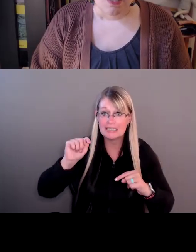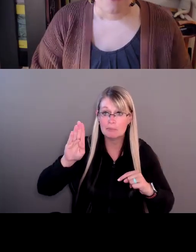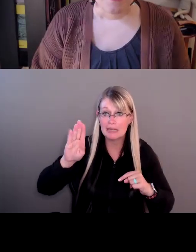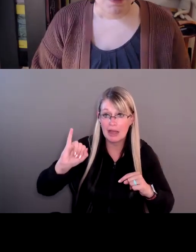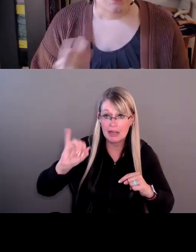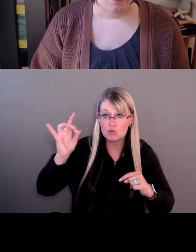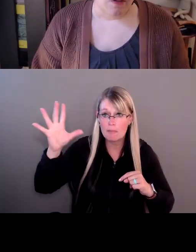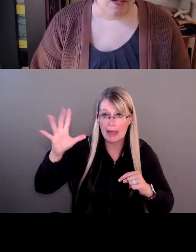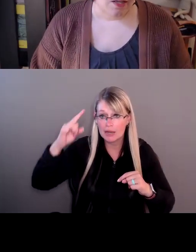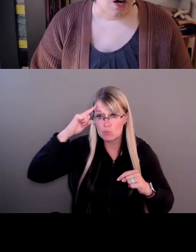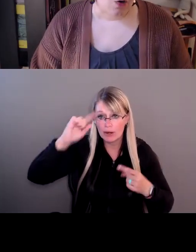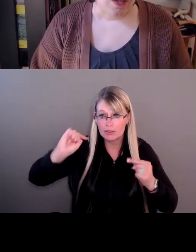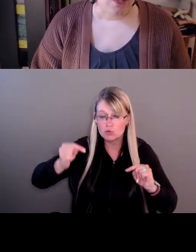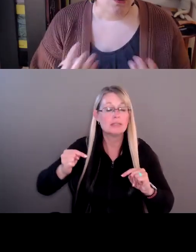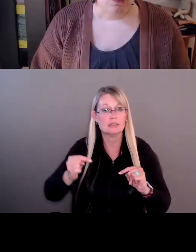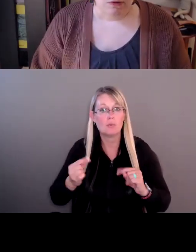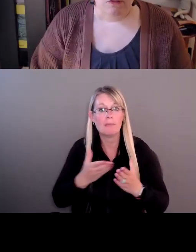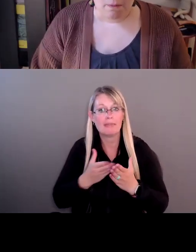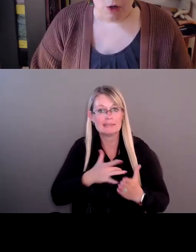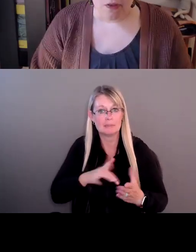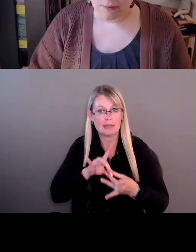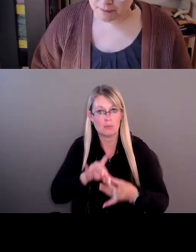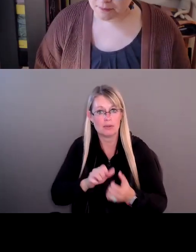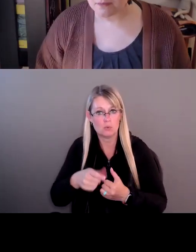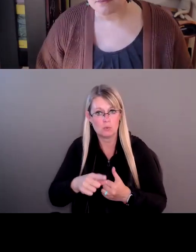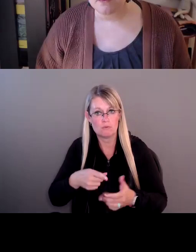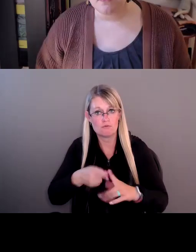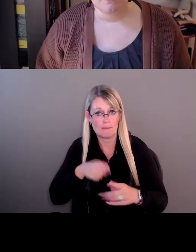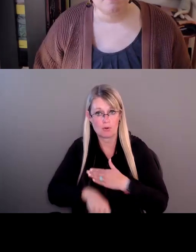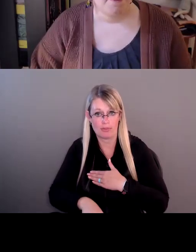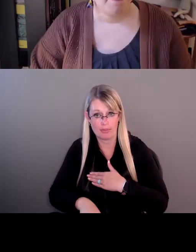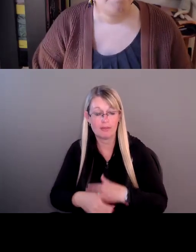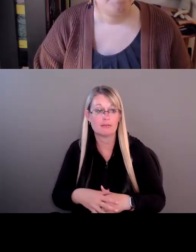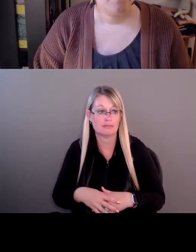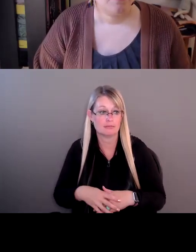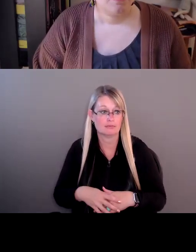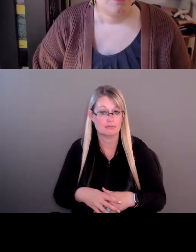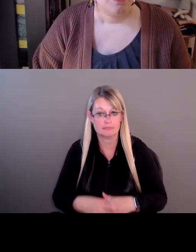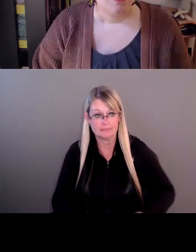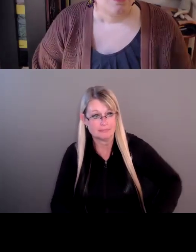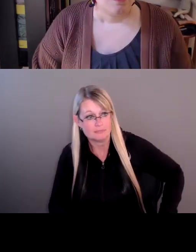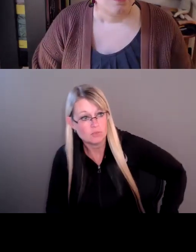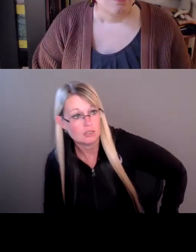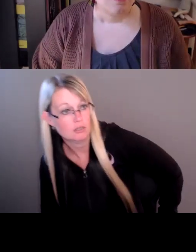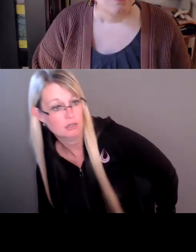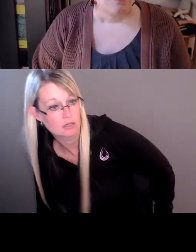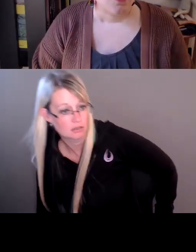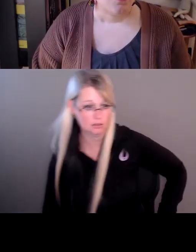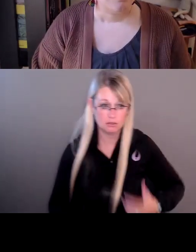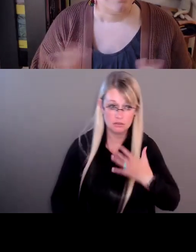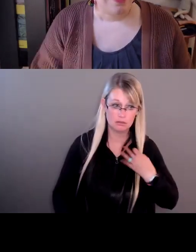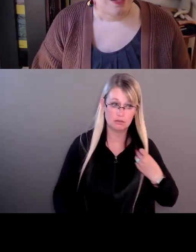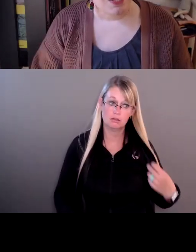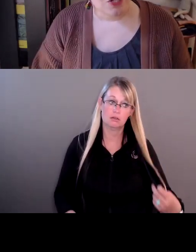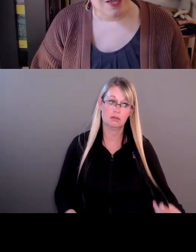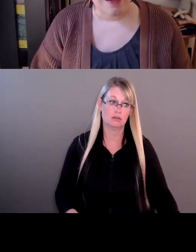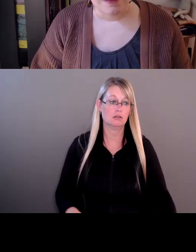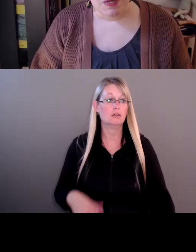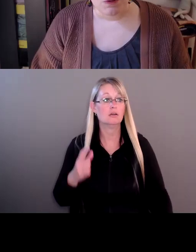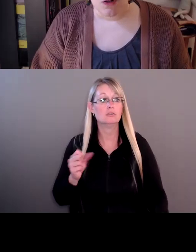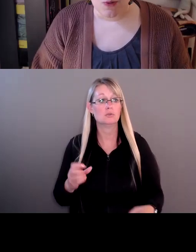But typically they are things that are with you from birth. So I mention the people don't always